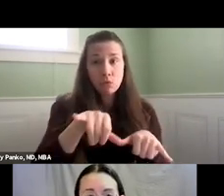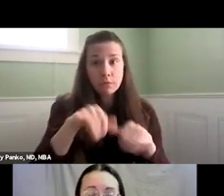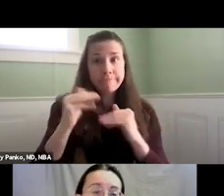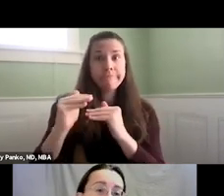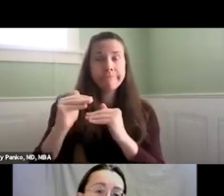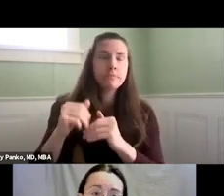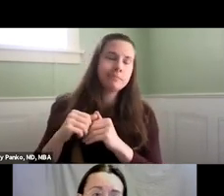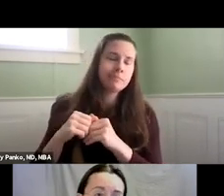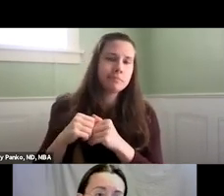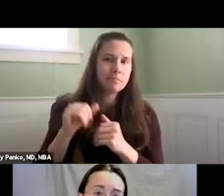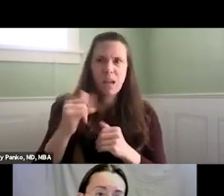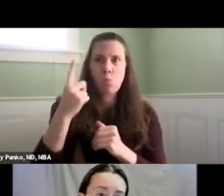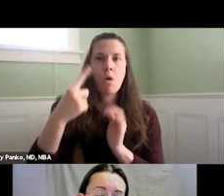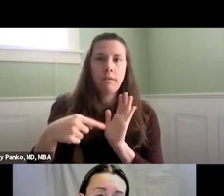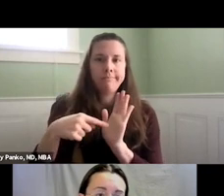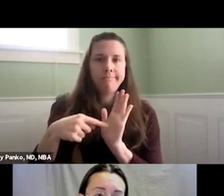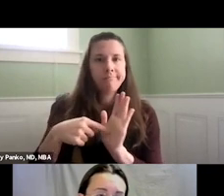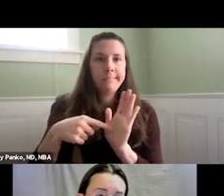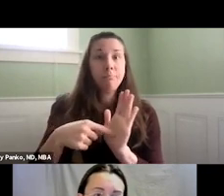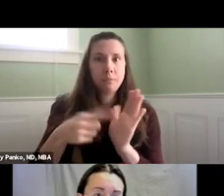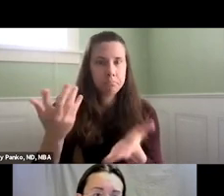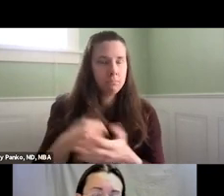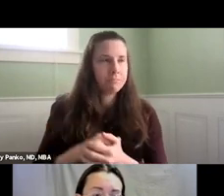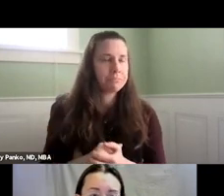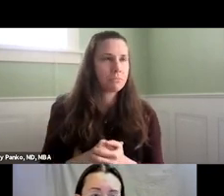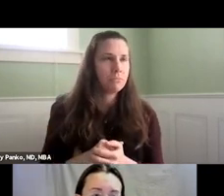I mean again, we can just look at the technical standards and recognize that the technical